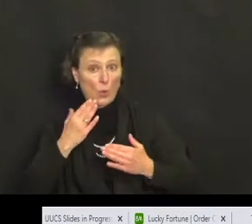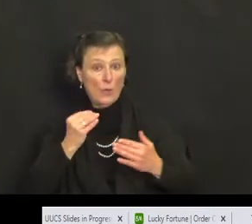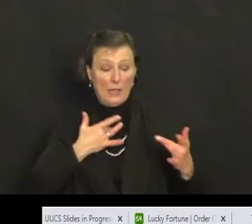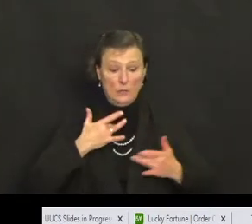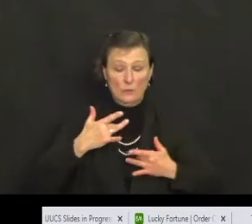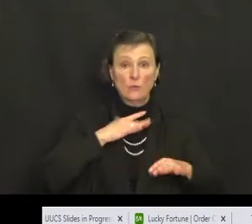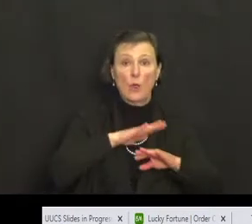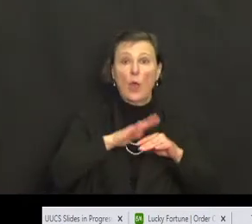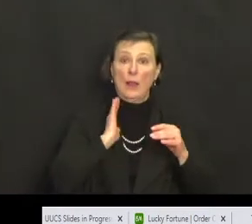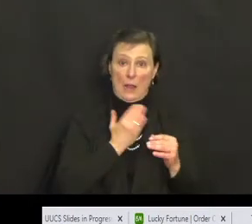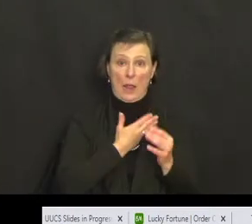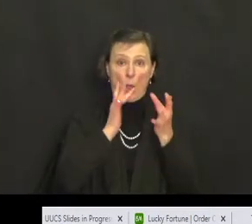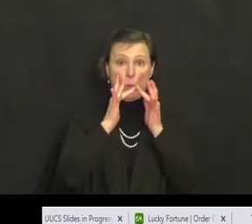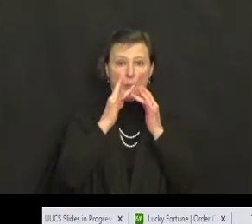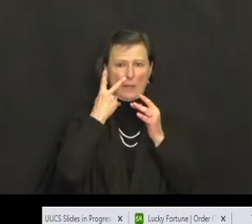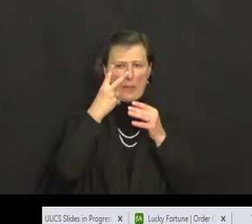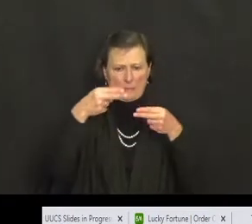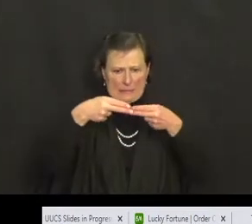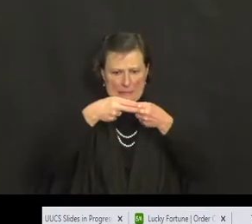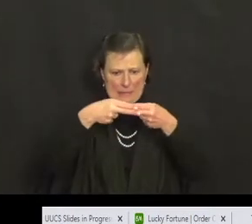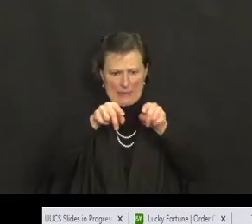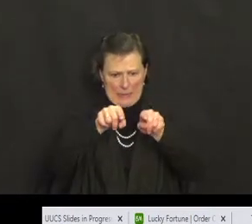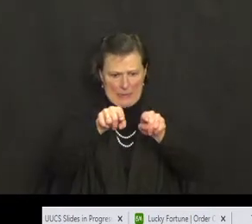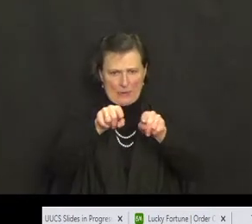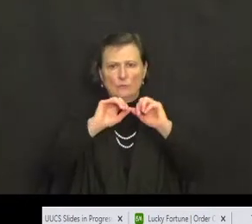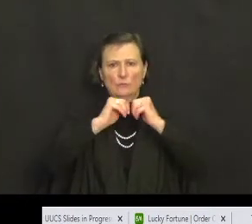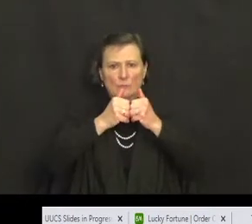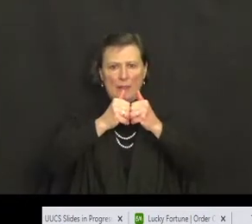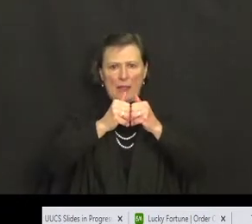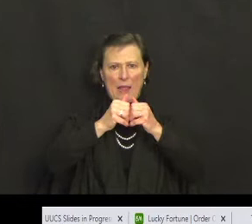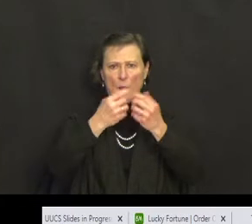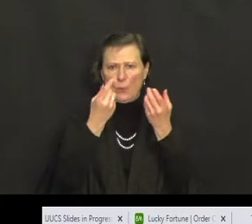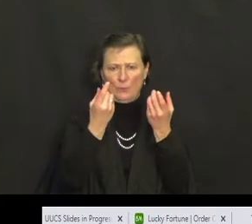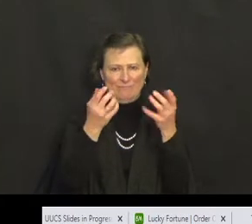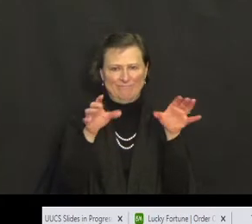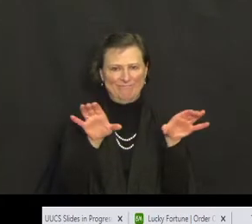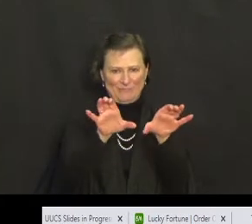You can see the directions on this slide.